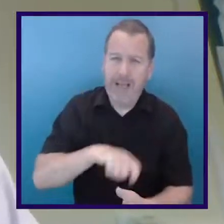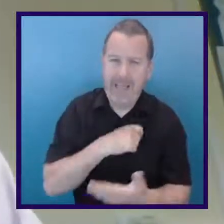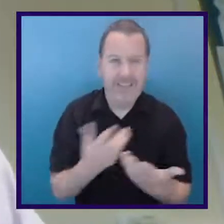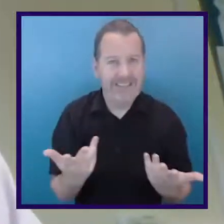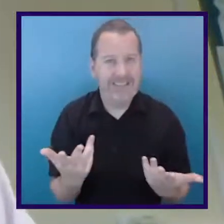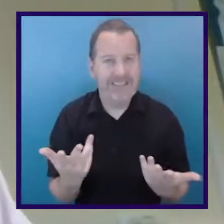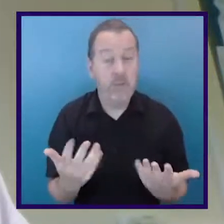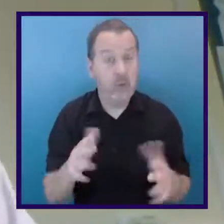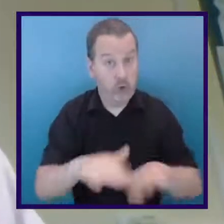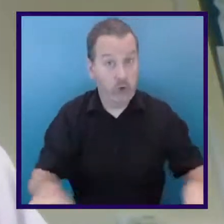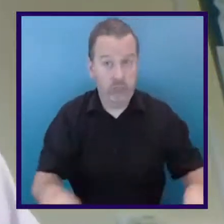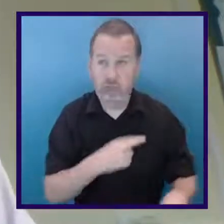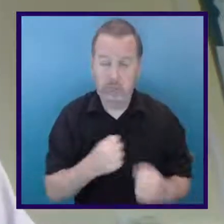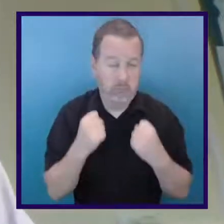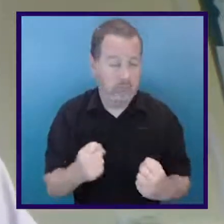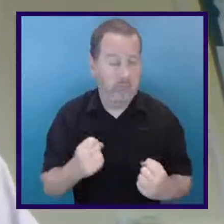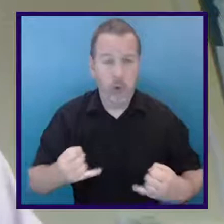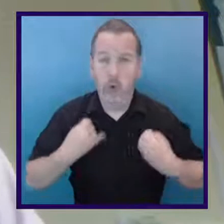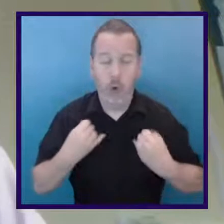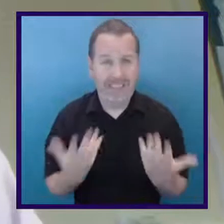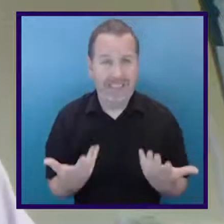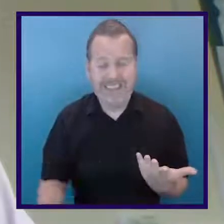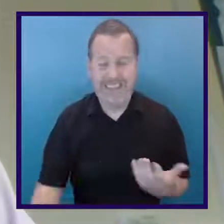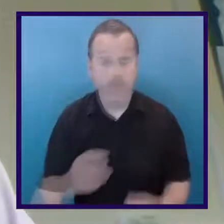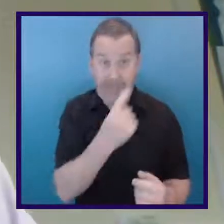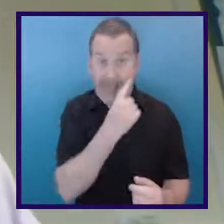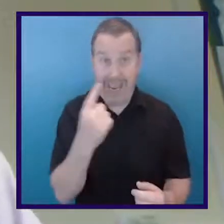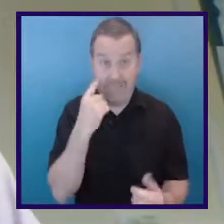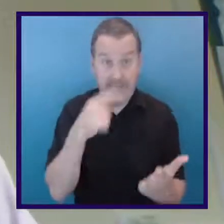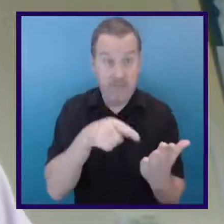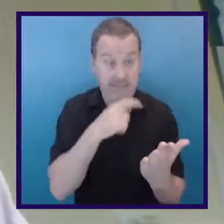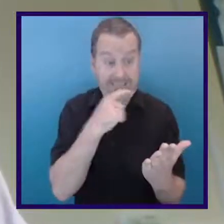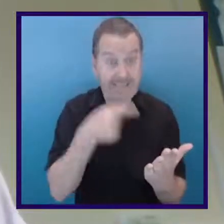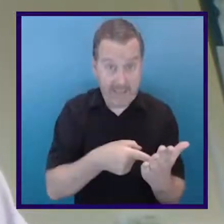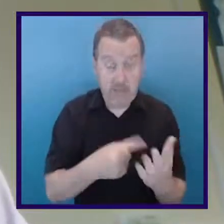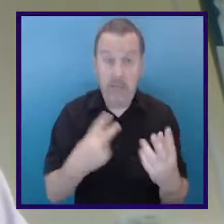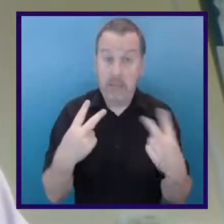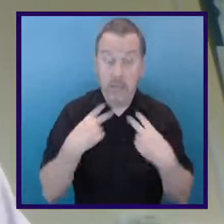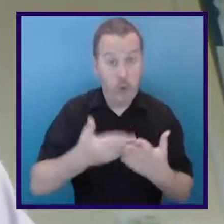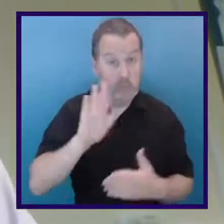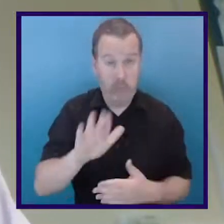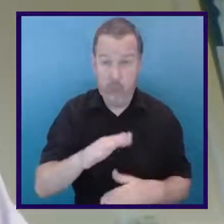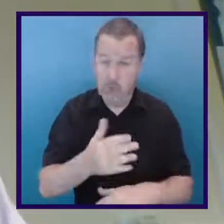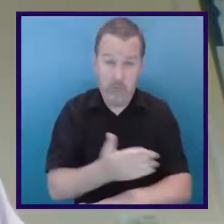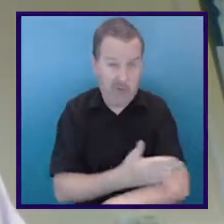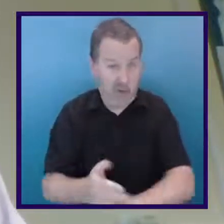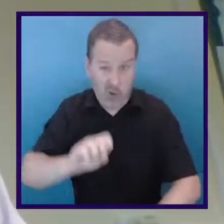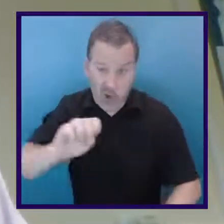You know all the evidence says about having language learning as completely immersive and starting in the early years, which the language learning programme did.